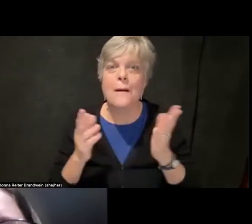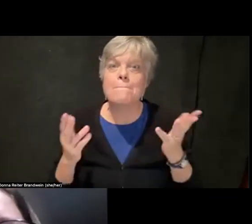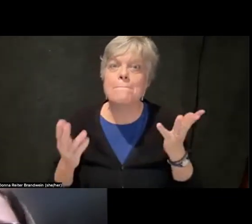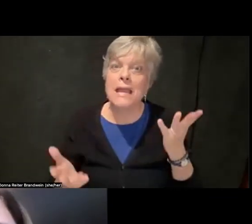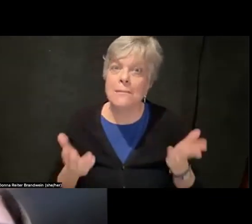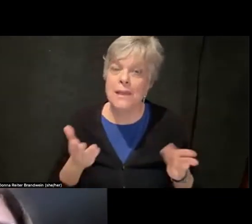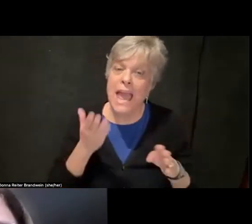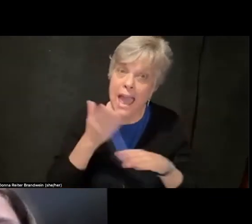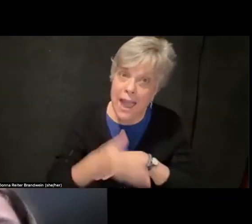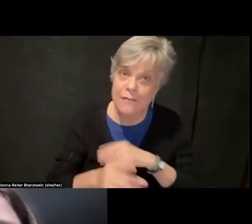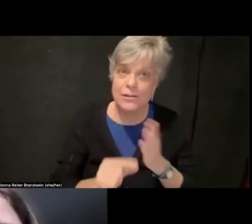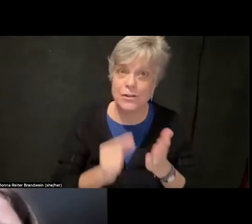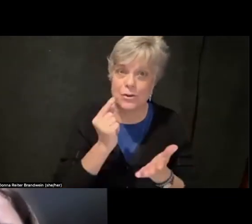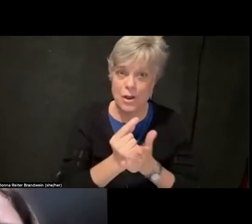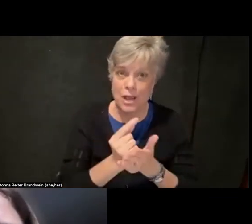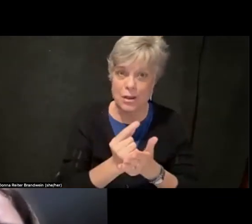where you collaborate with other people